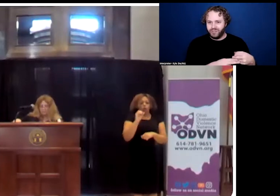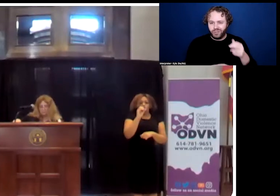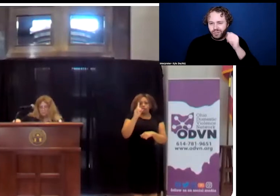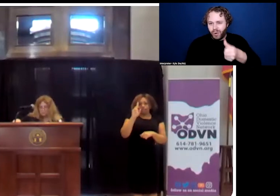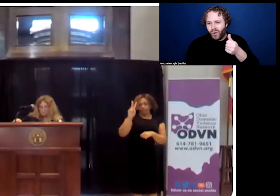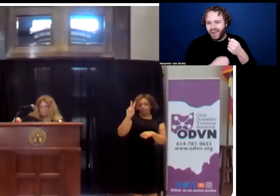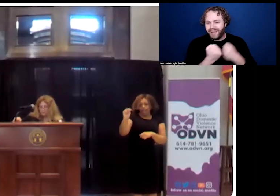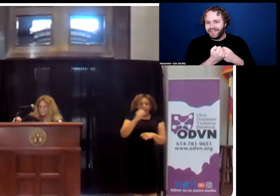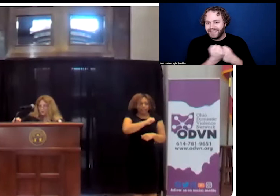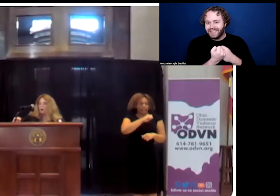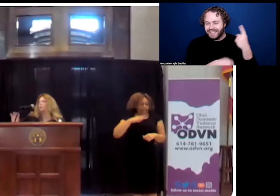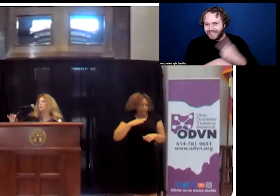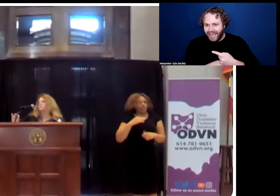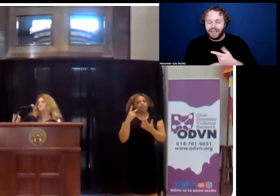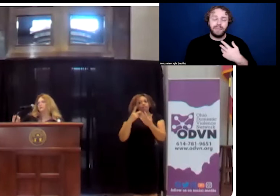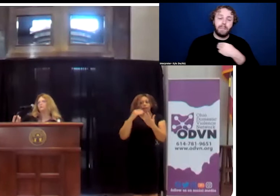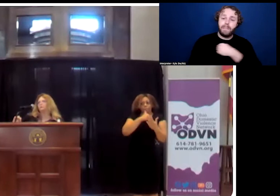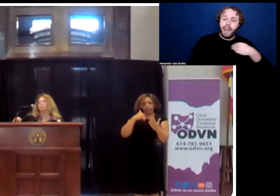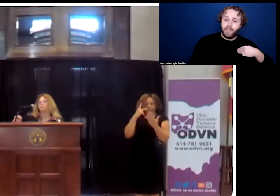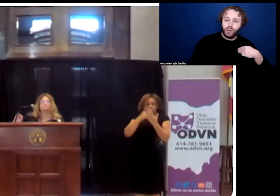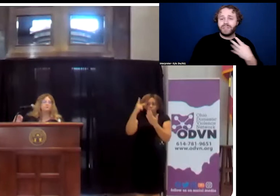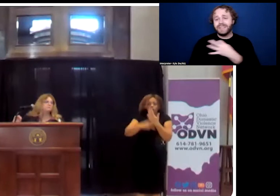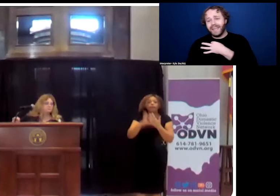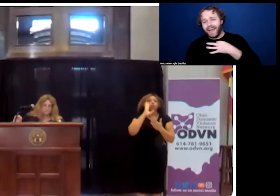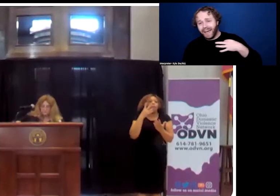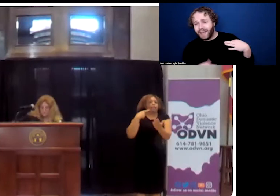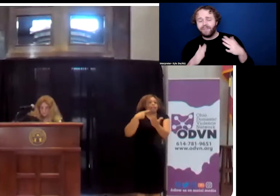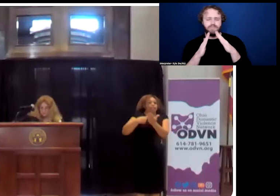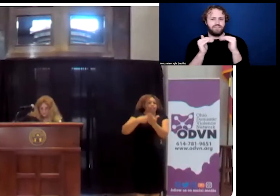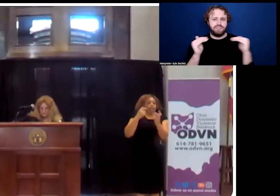from our member programs are going to be speaking with more than 50 members of the General Assembly,